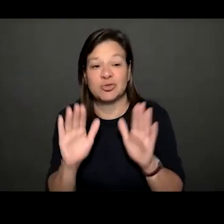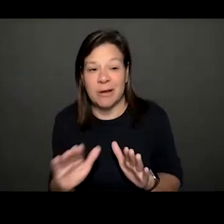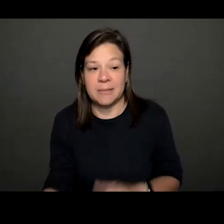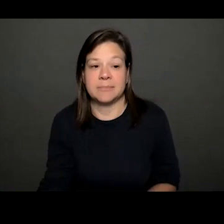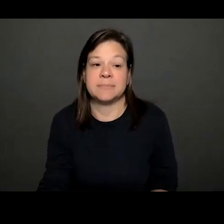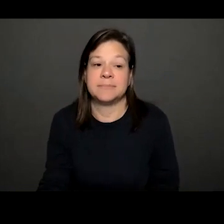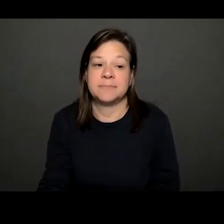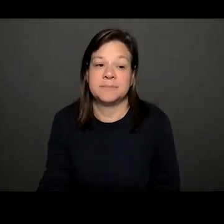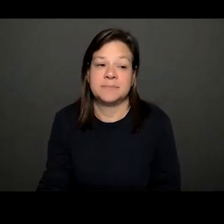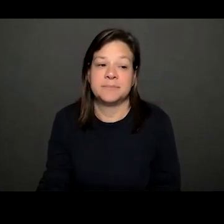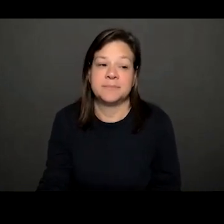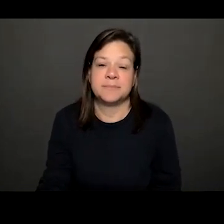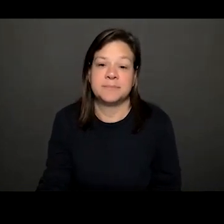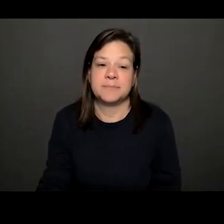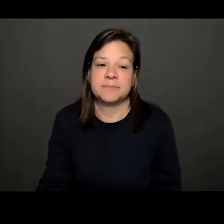OVER TO POSTMAN.